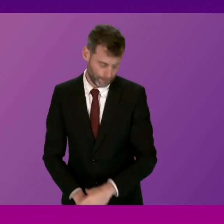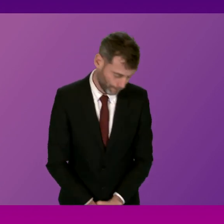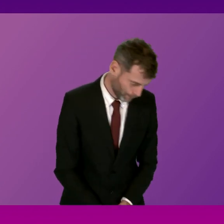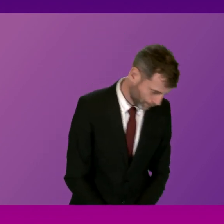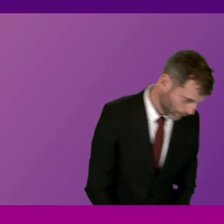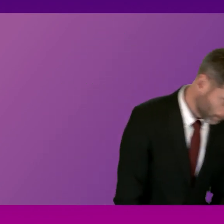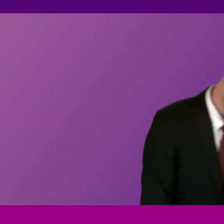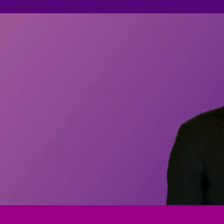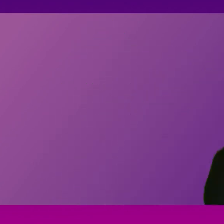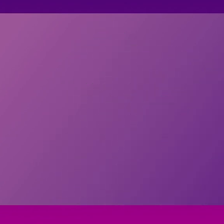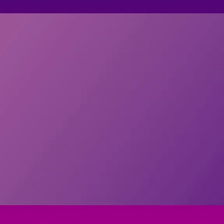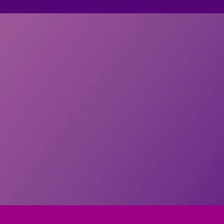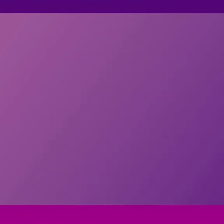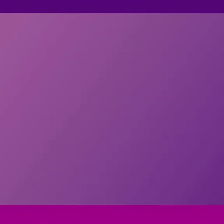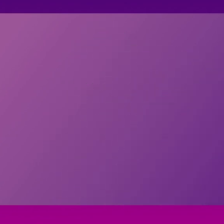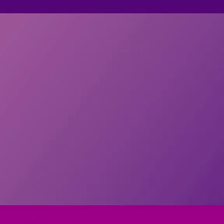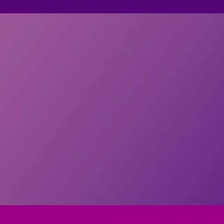We now move to the open debate.